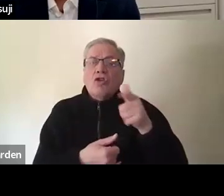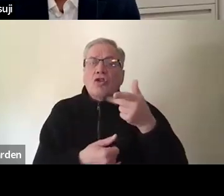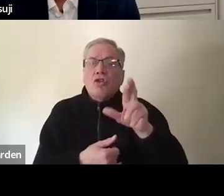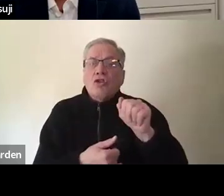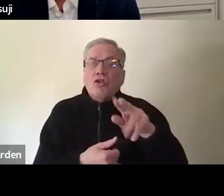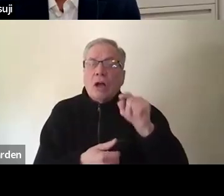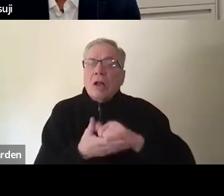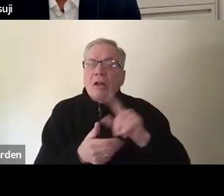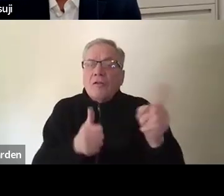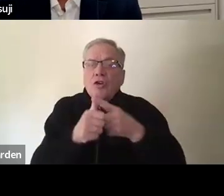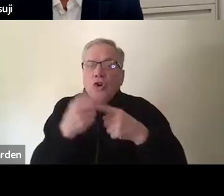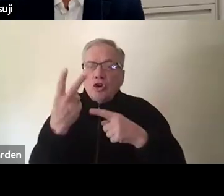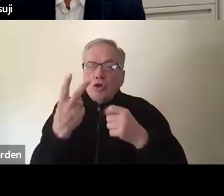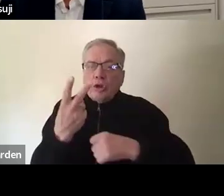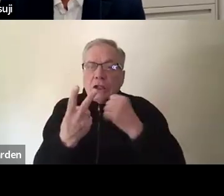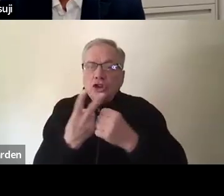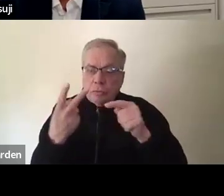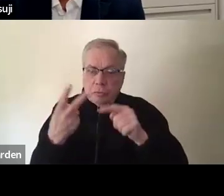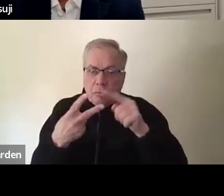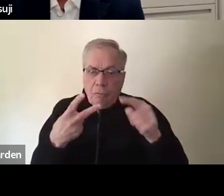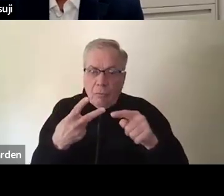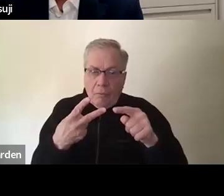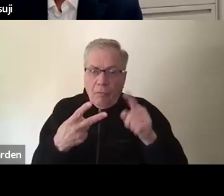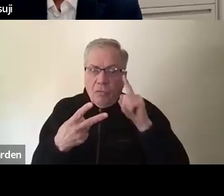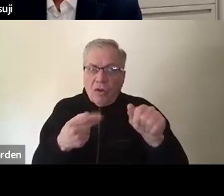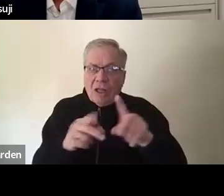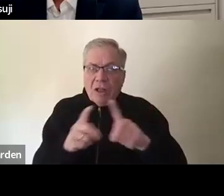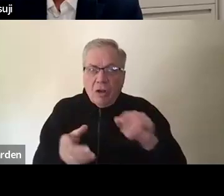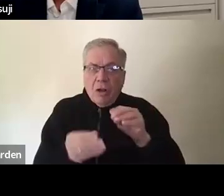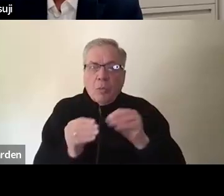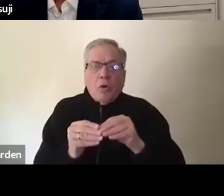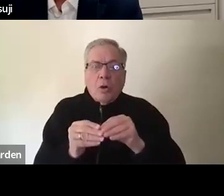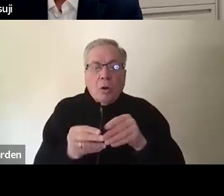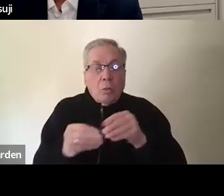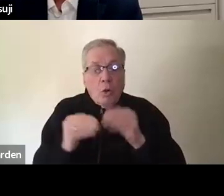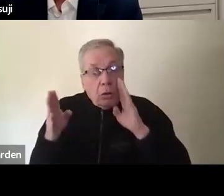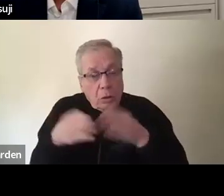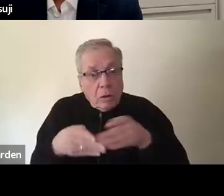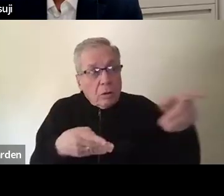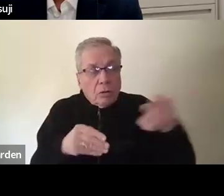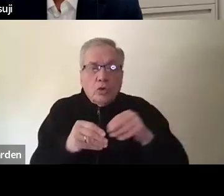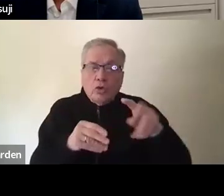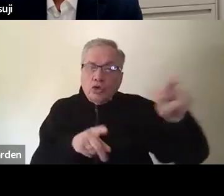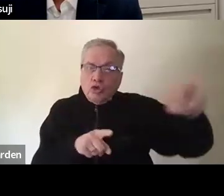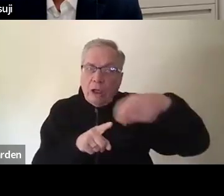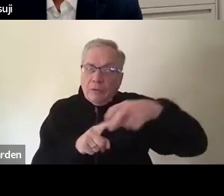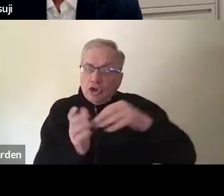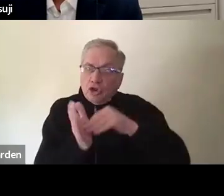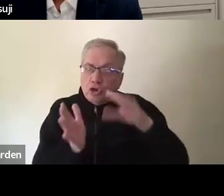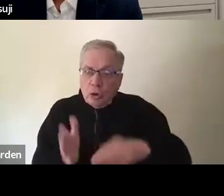year associate degree and focusing on transfer students, making sure that they have successfully